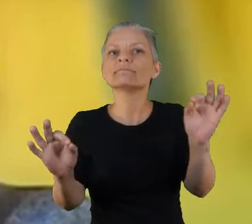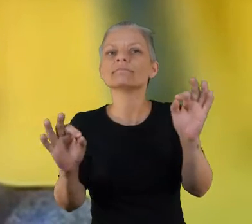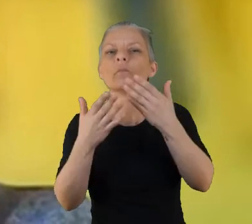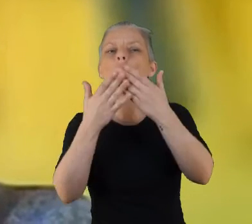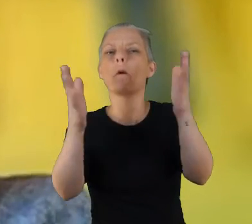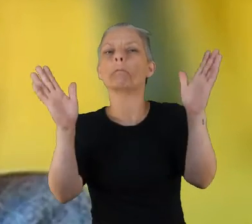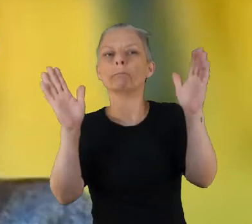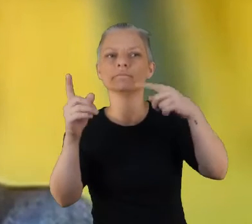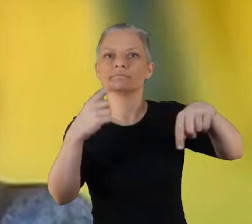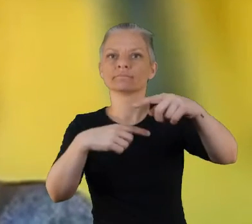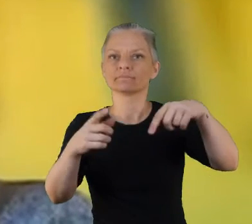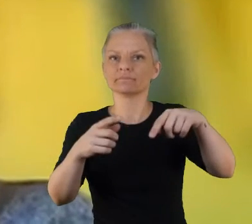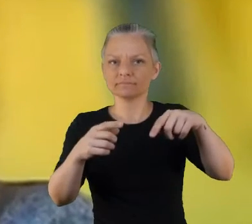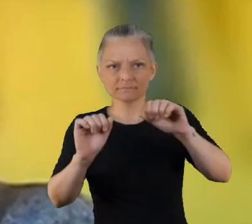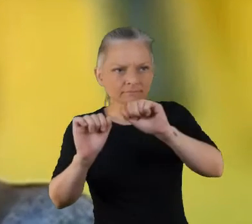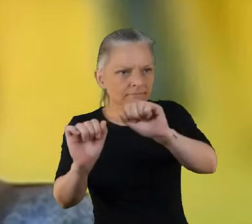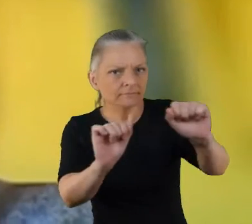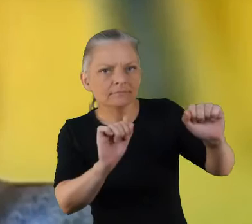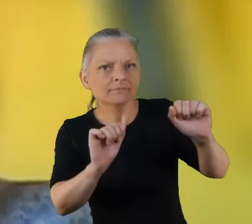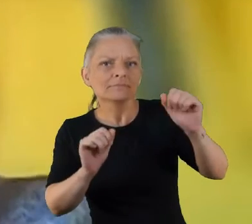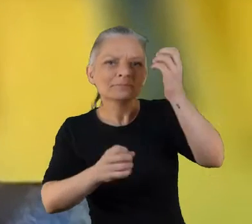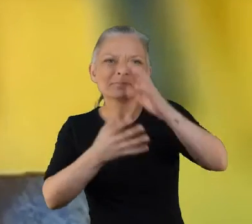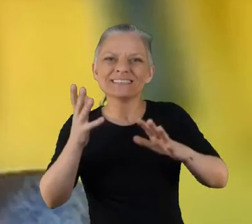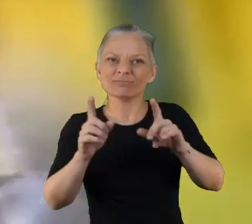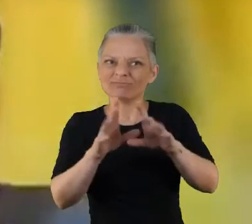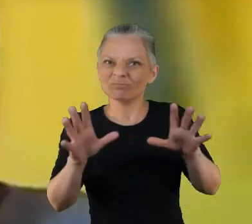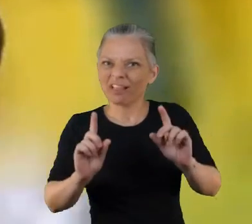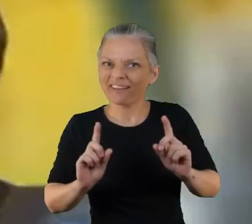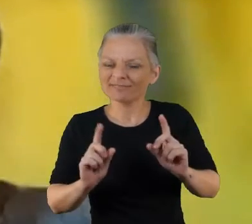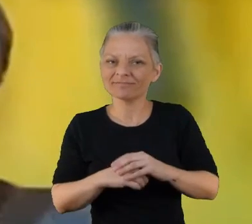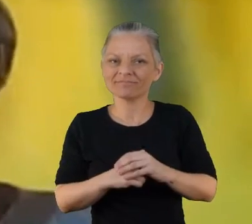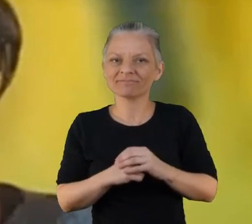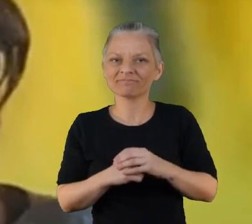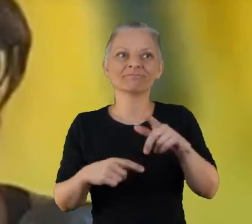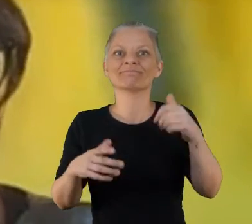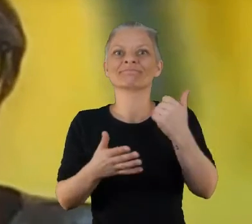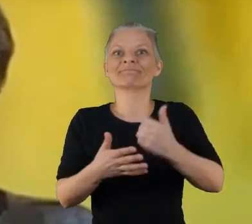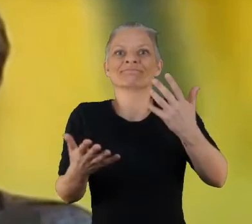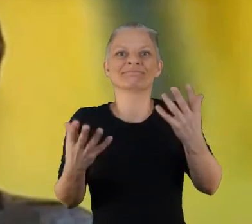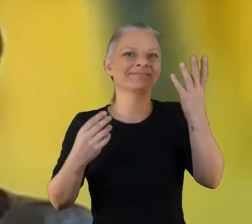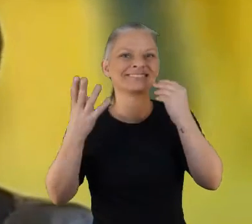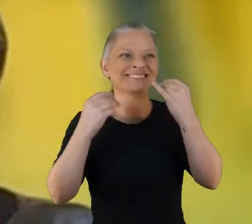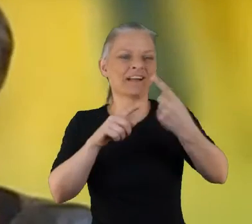And it’s just nice as well to be open to hearing different ways of doing things and being open to